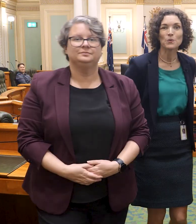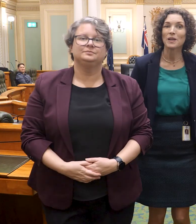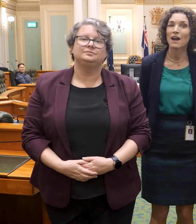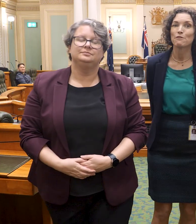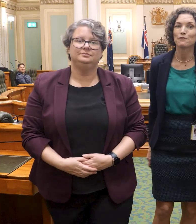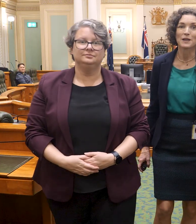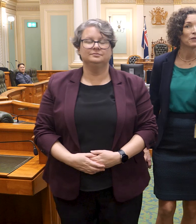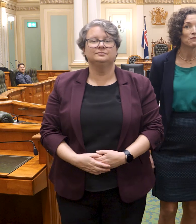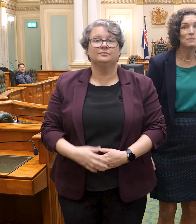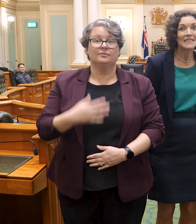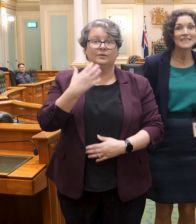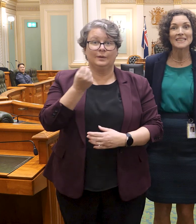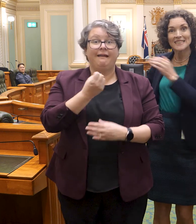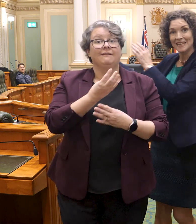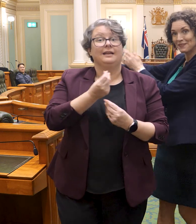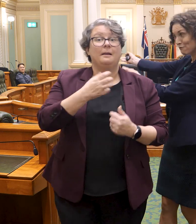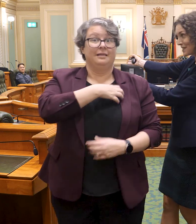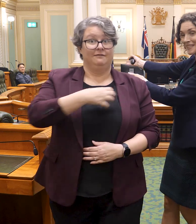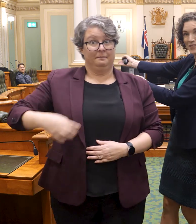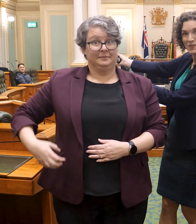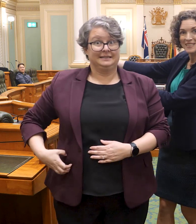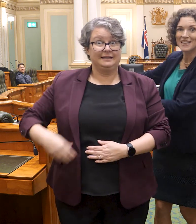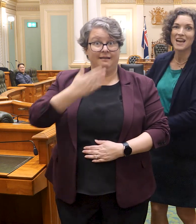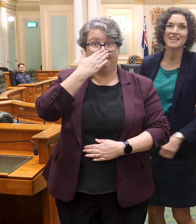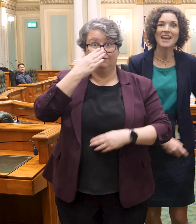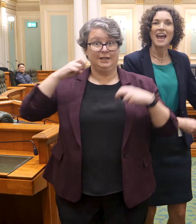We will have a couple of ministers in the front seats on this side,